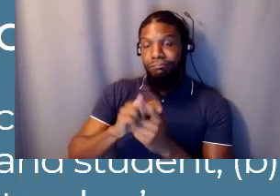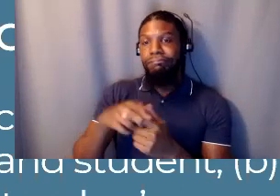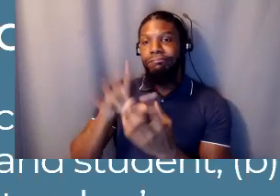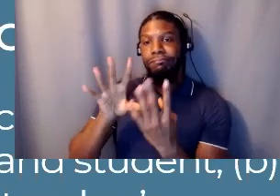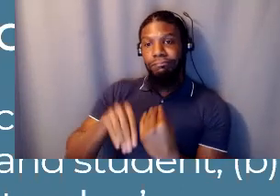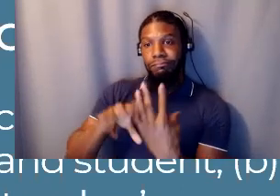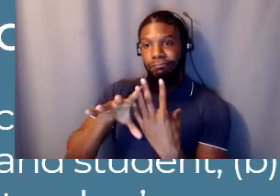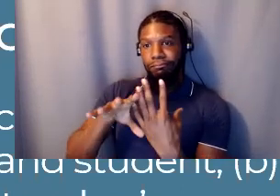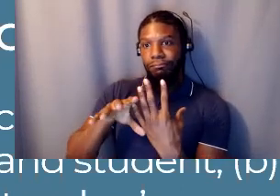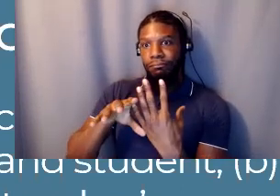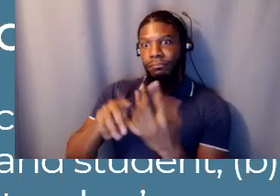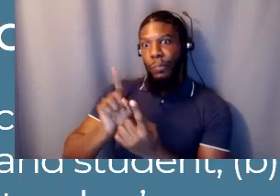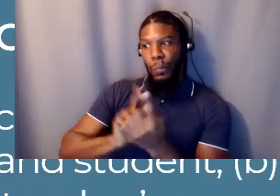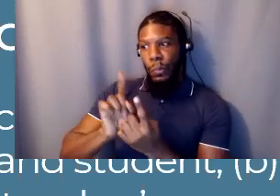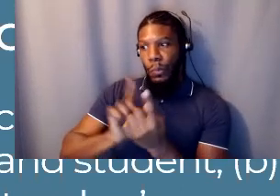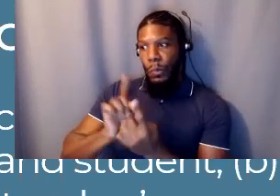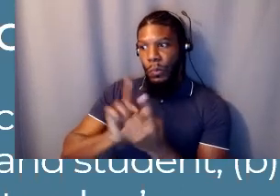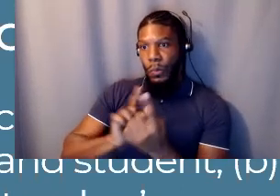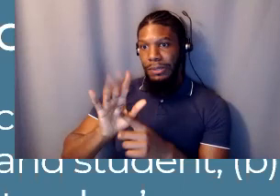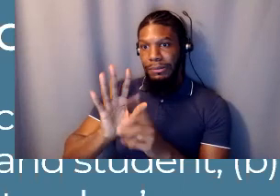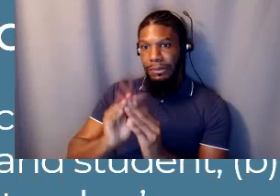whether it was tutoring strategies and techniques that were taking place.